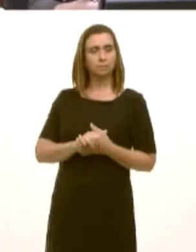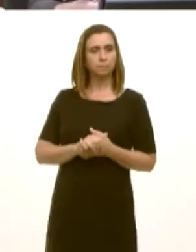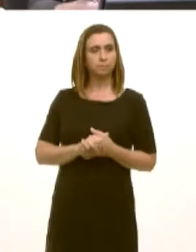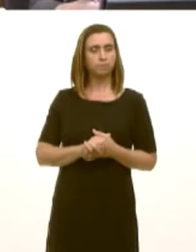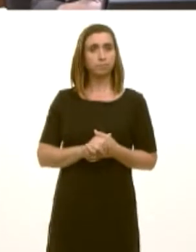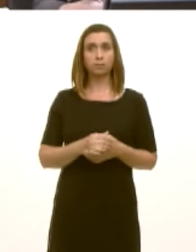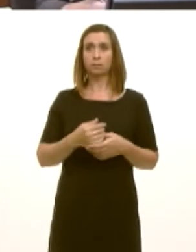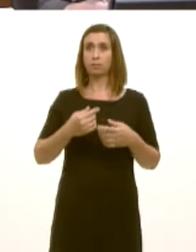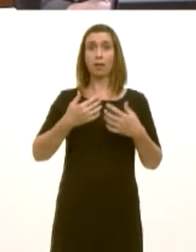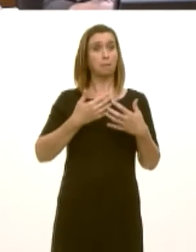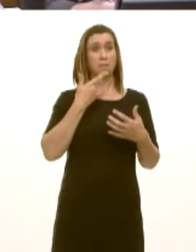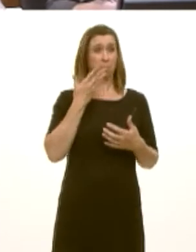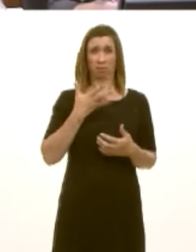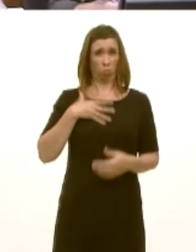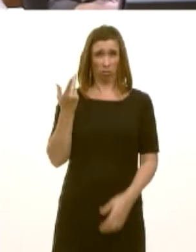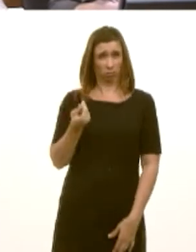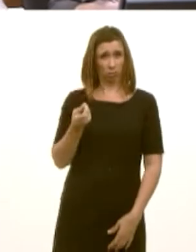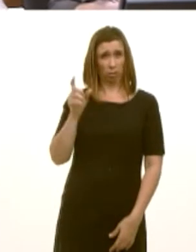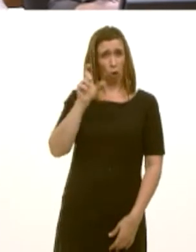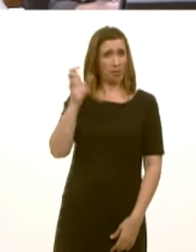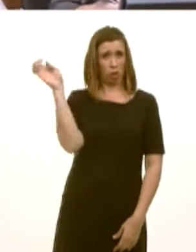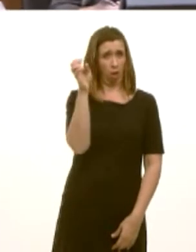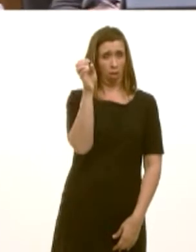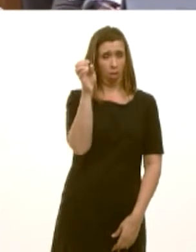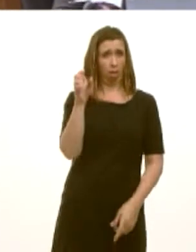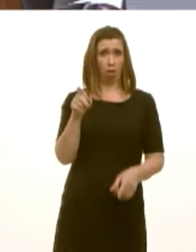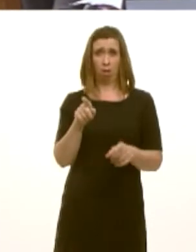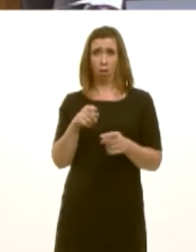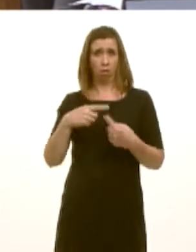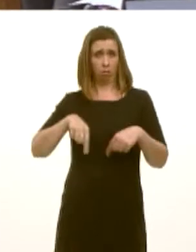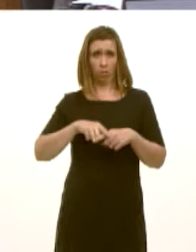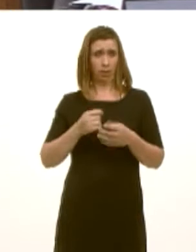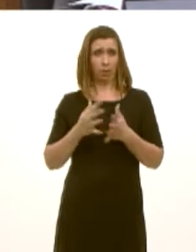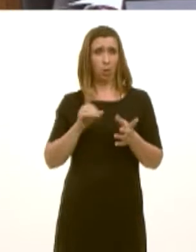and neither is the public. We saw that as regards the turnout for their election.